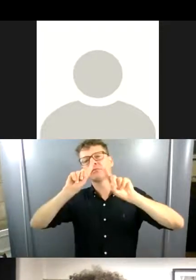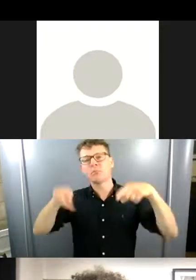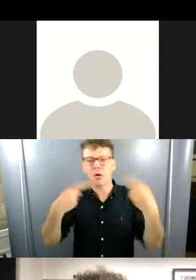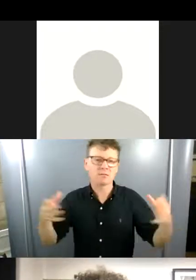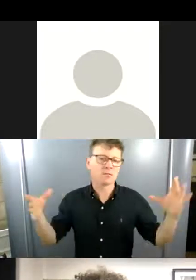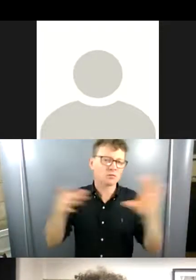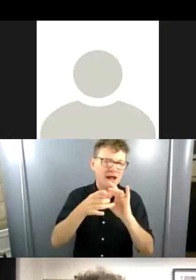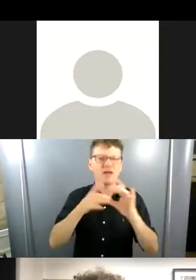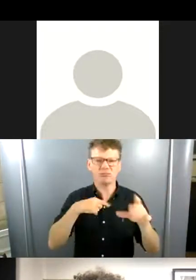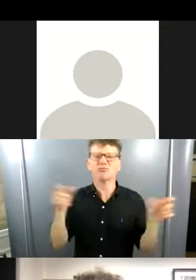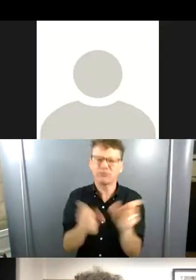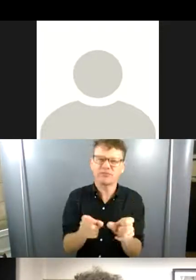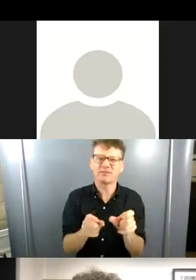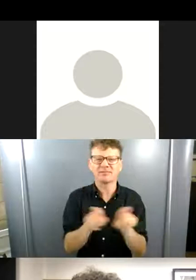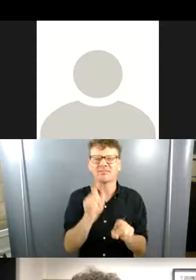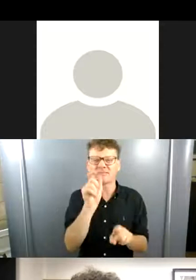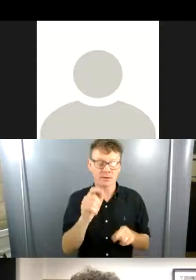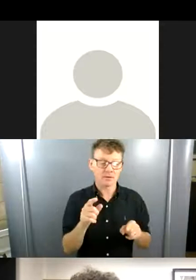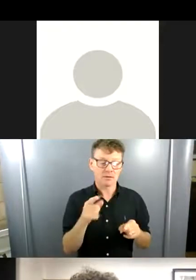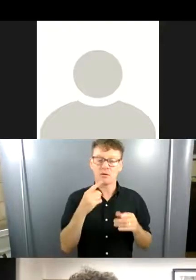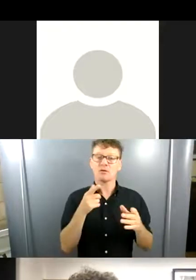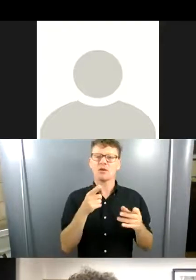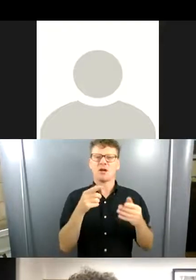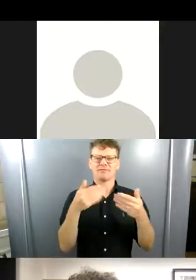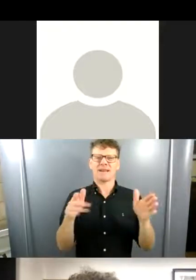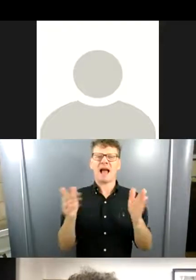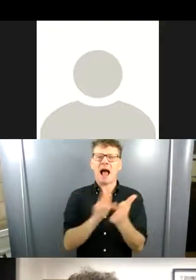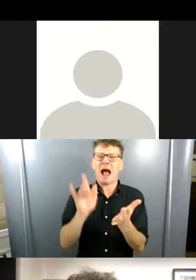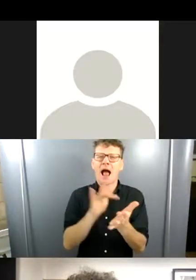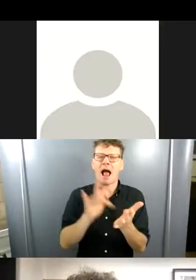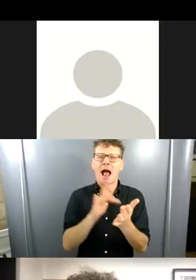so I ran it on the open sesame app so people sit at the laptop with headphones and they hear all